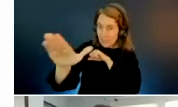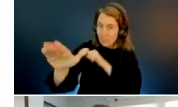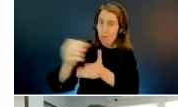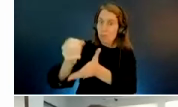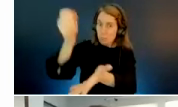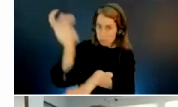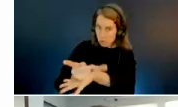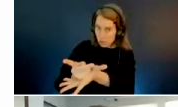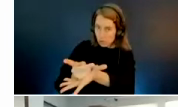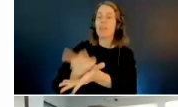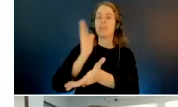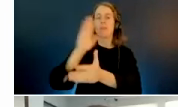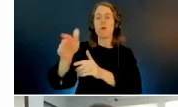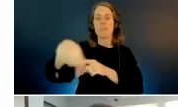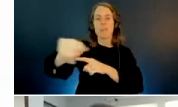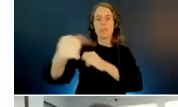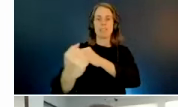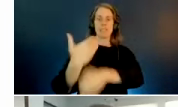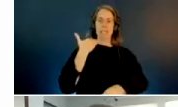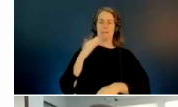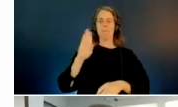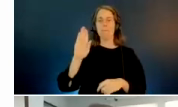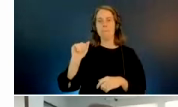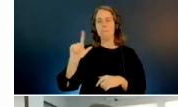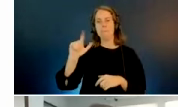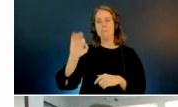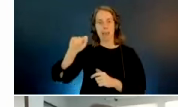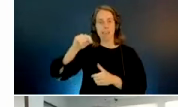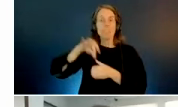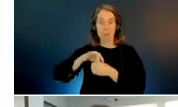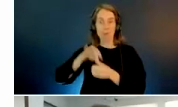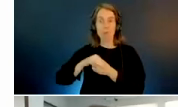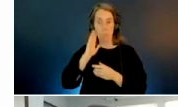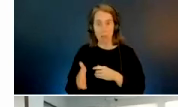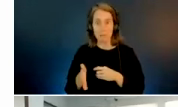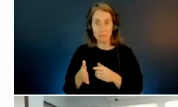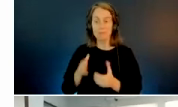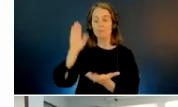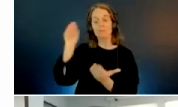um the election web the the excuse me if the election commission says that they attempt to